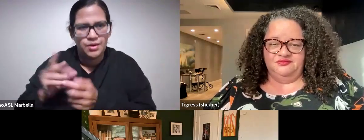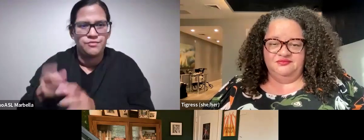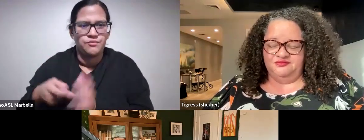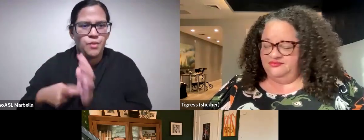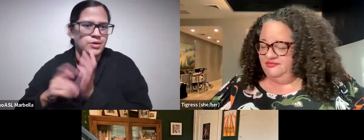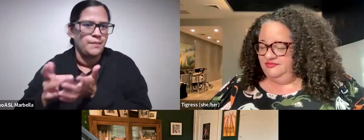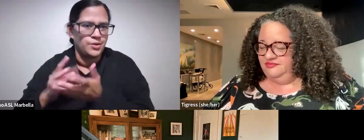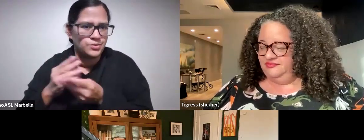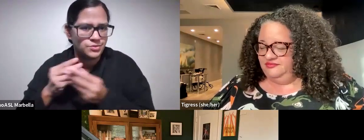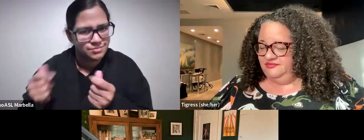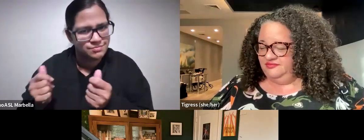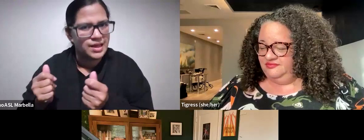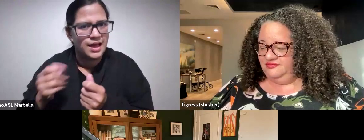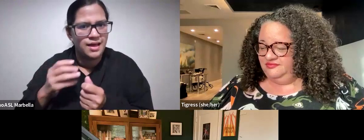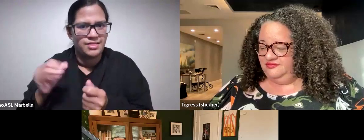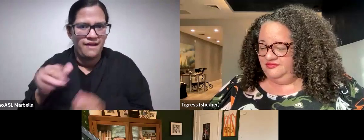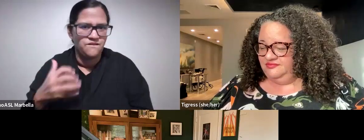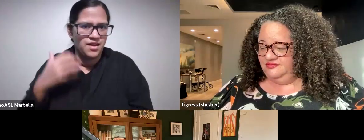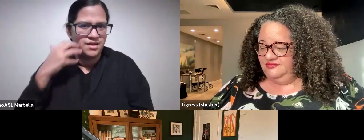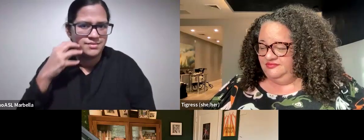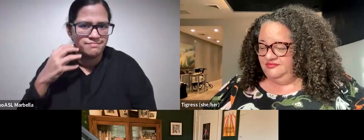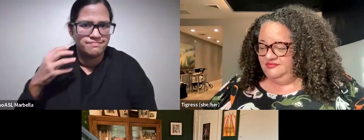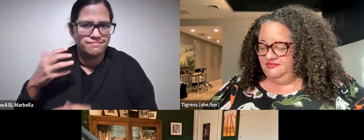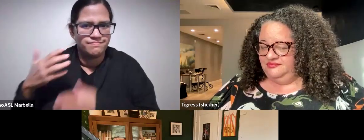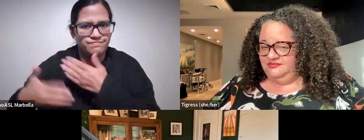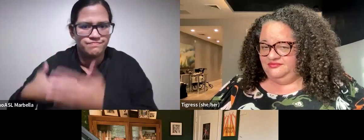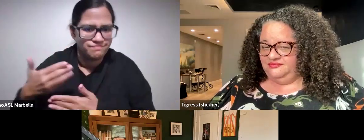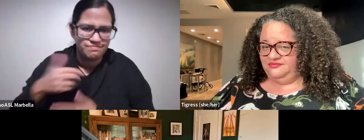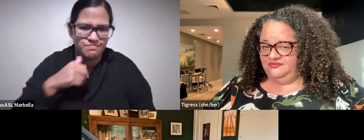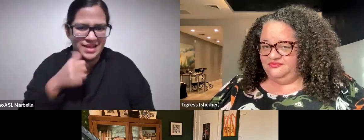insists that fatness is inherently undesirable and that